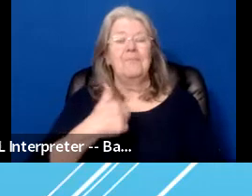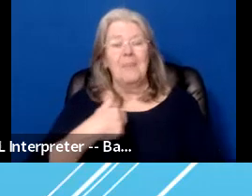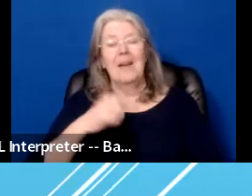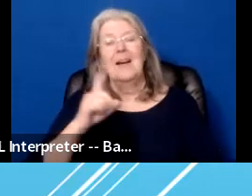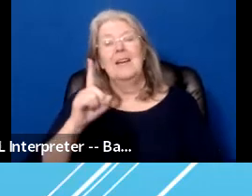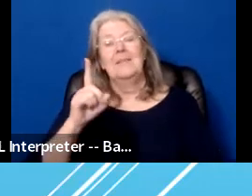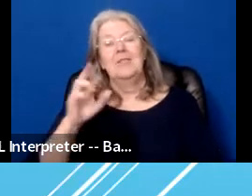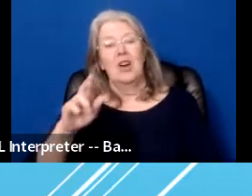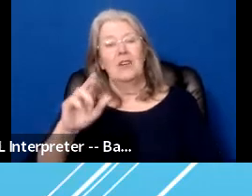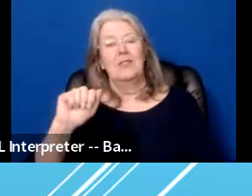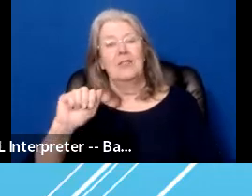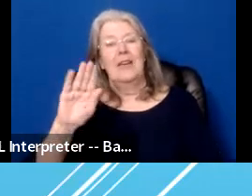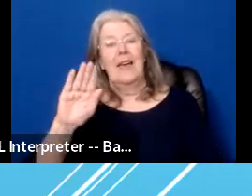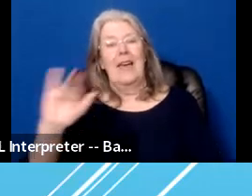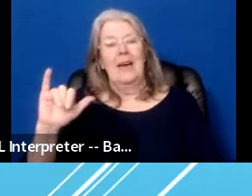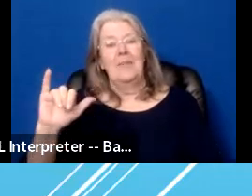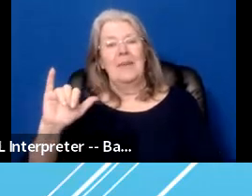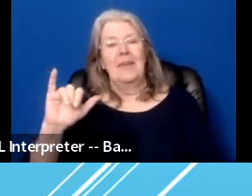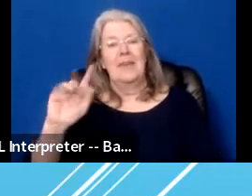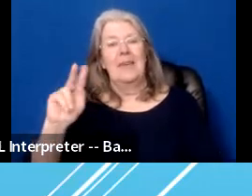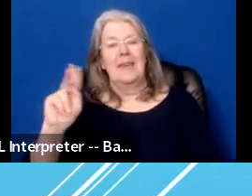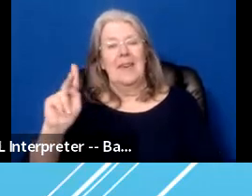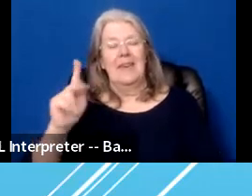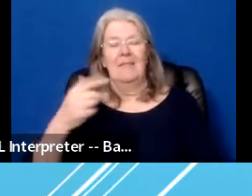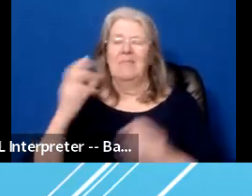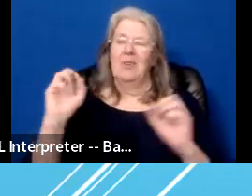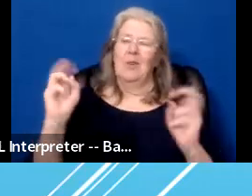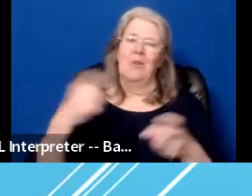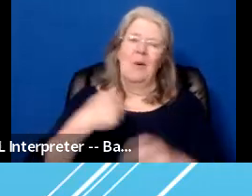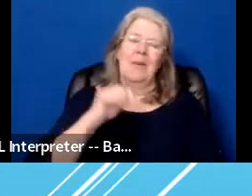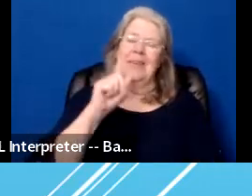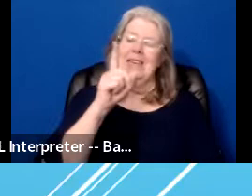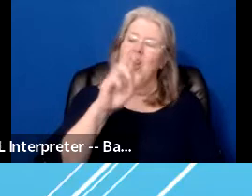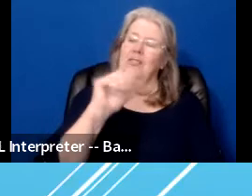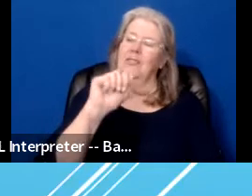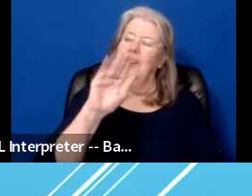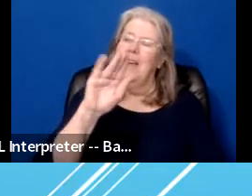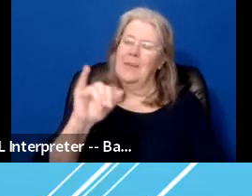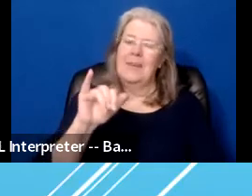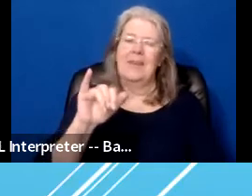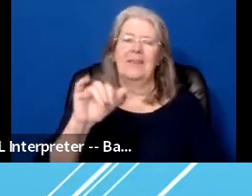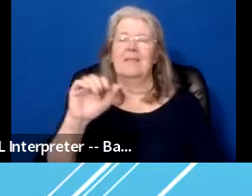You can call me Dr. Abby. You can call me Dr. K. My friend -- my kids' friends all call me, Mrs